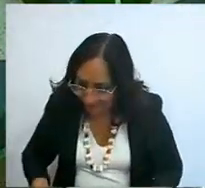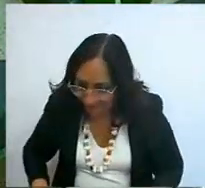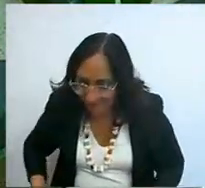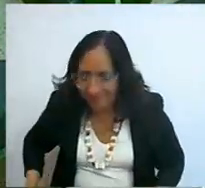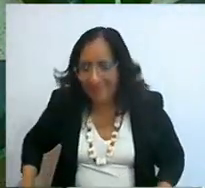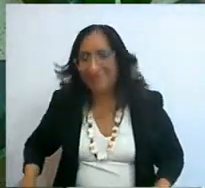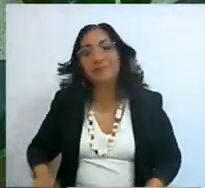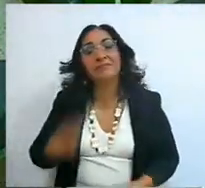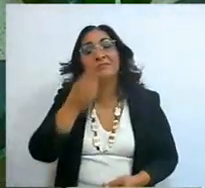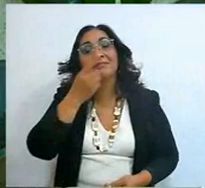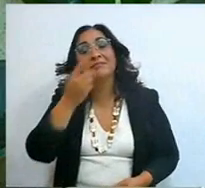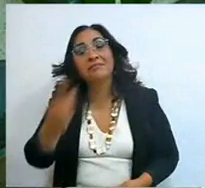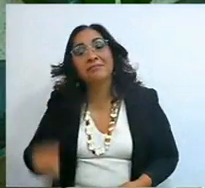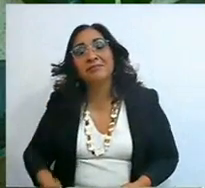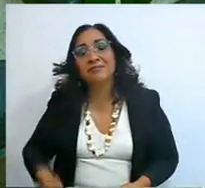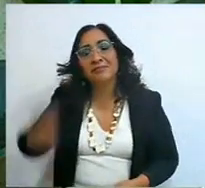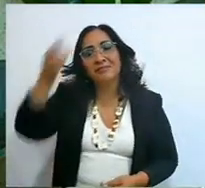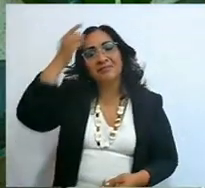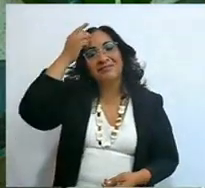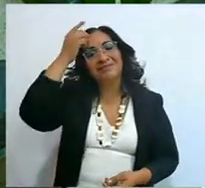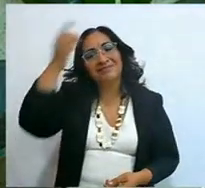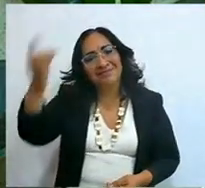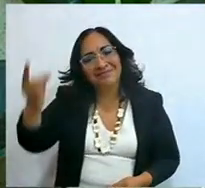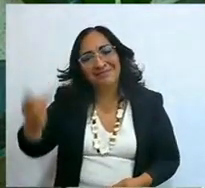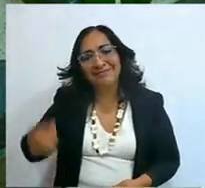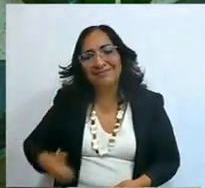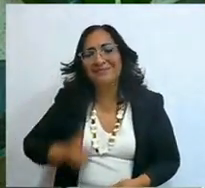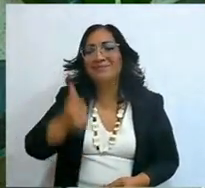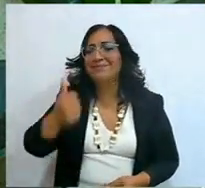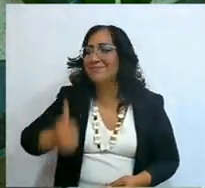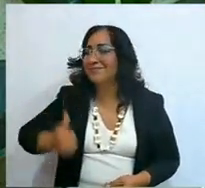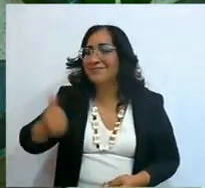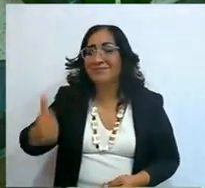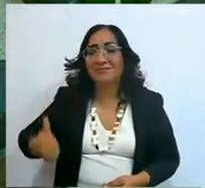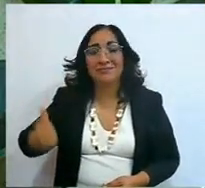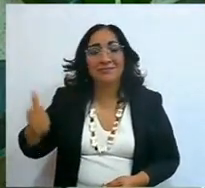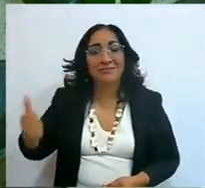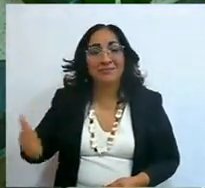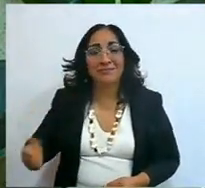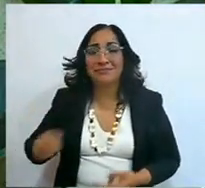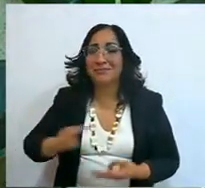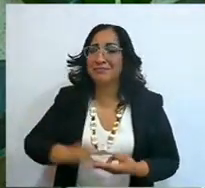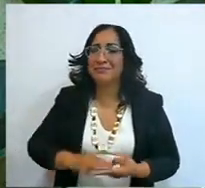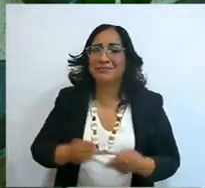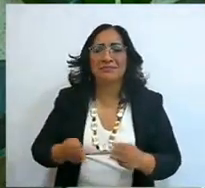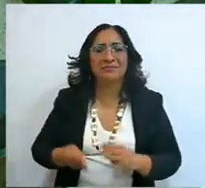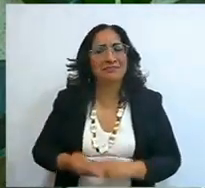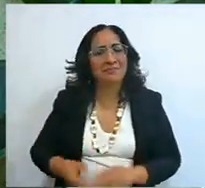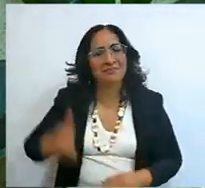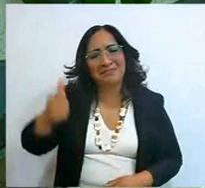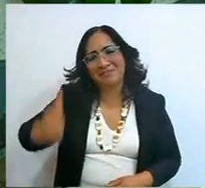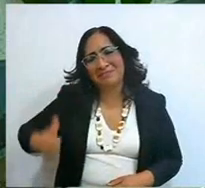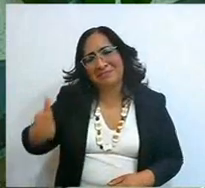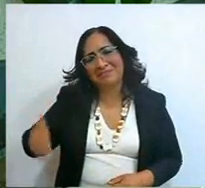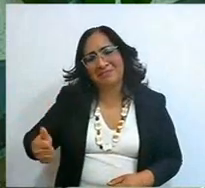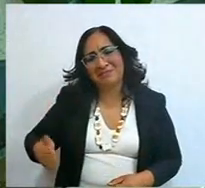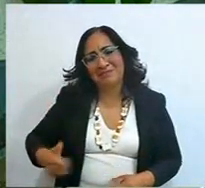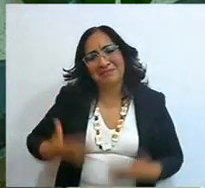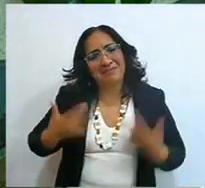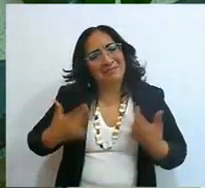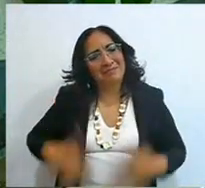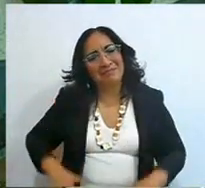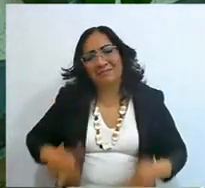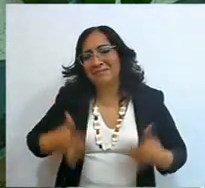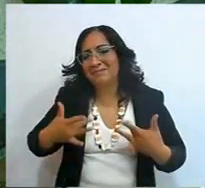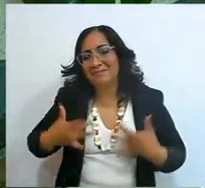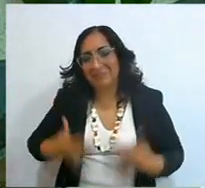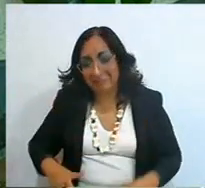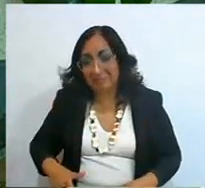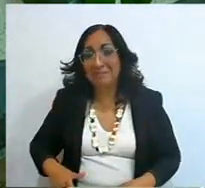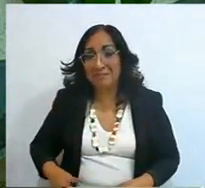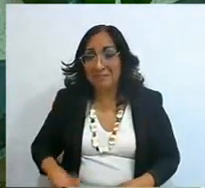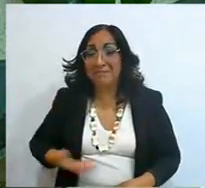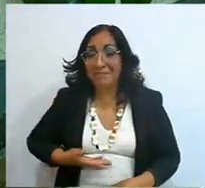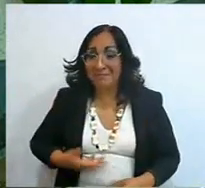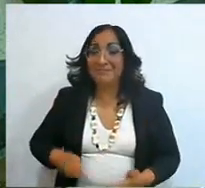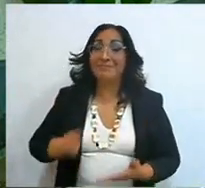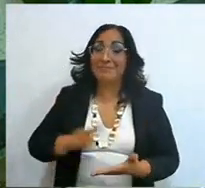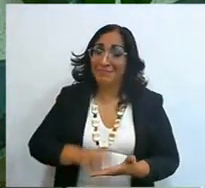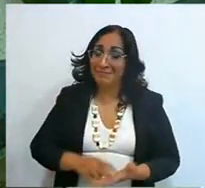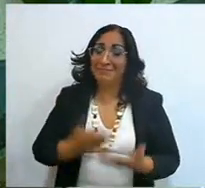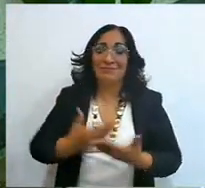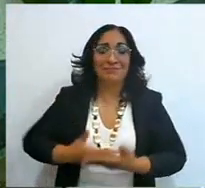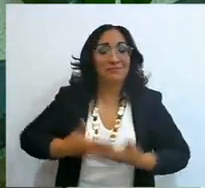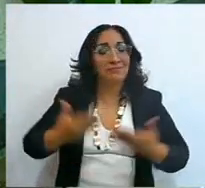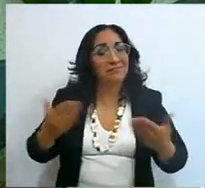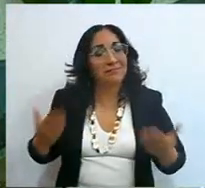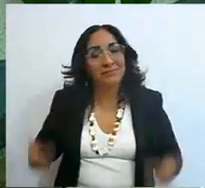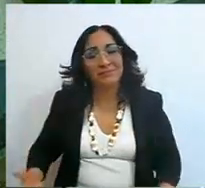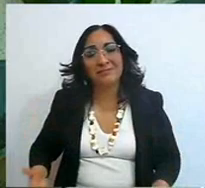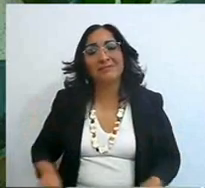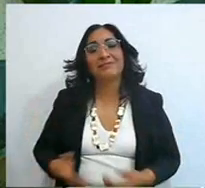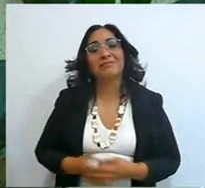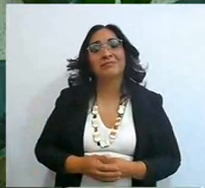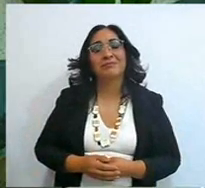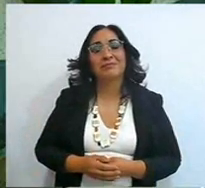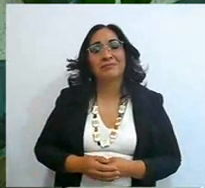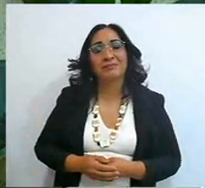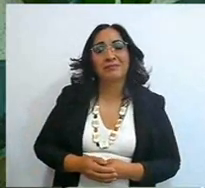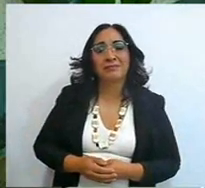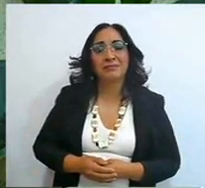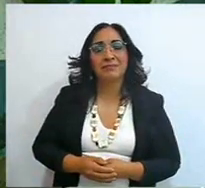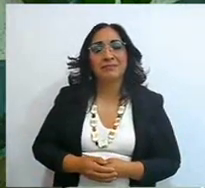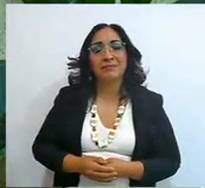and tell him, Lord, it was worth everything, everything that happened in our life, has been worth it,